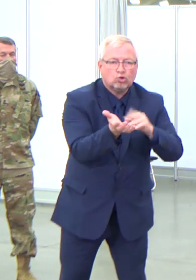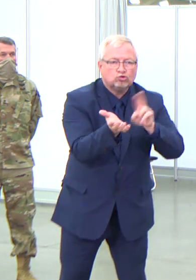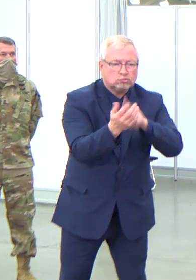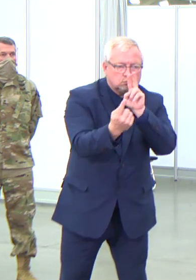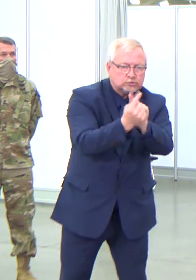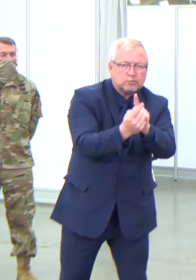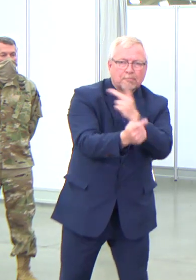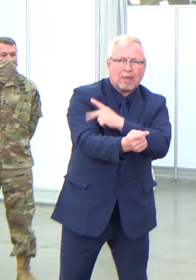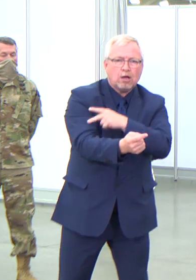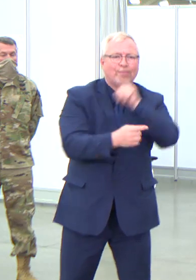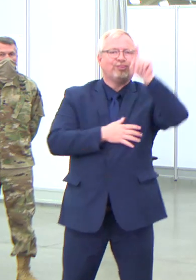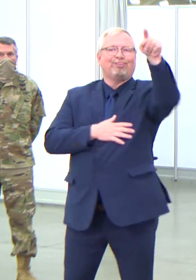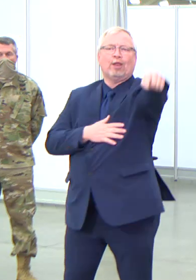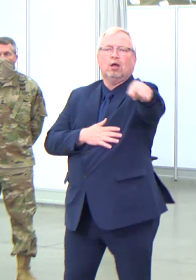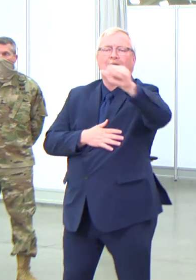we can stabilize patients right at location to